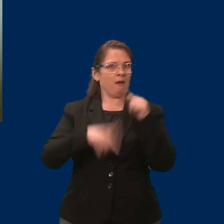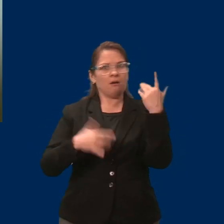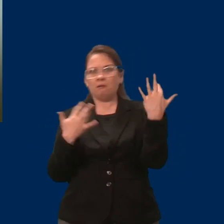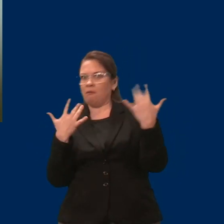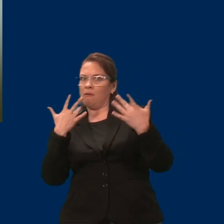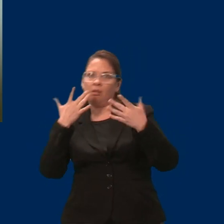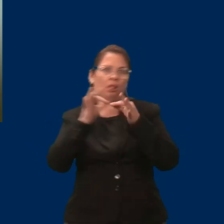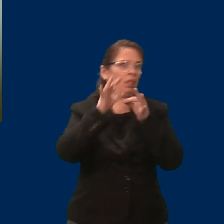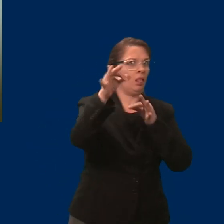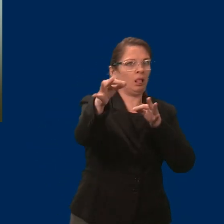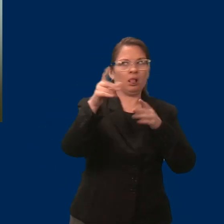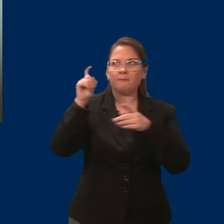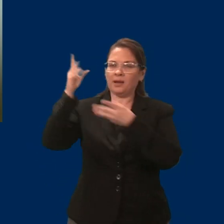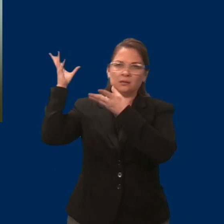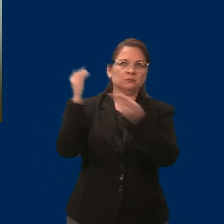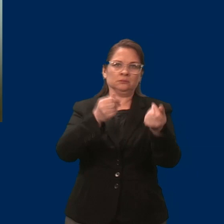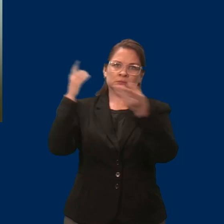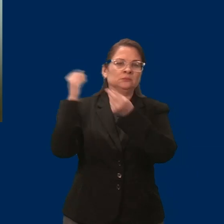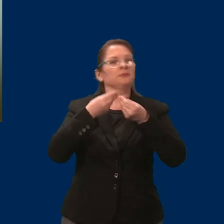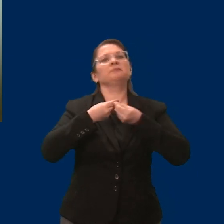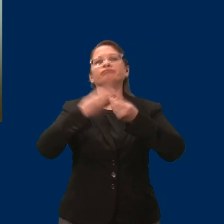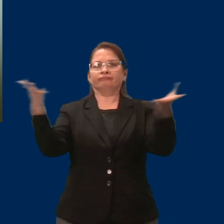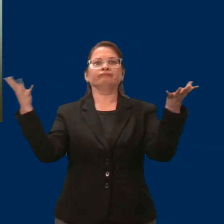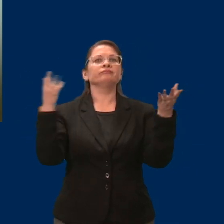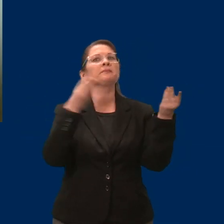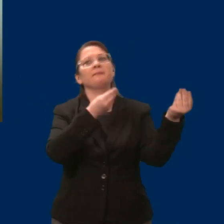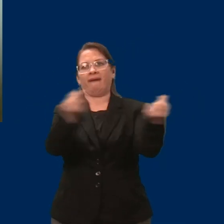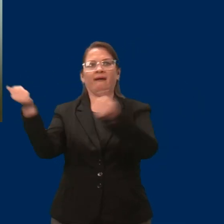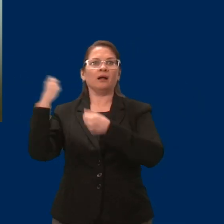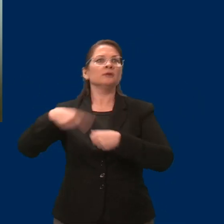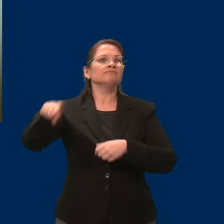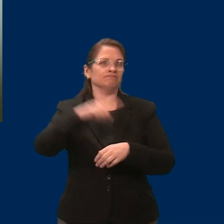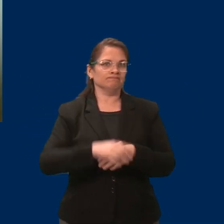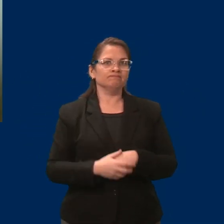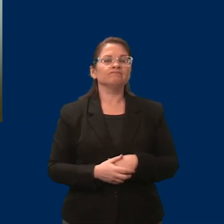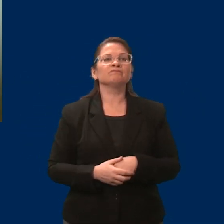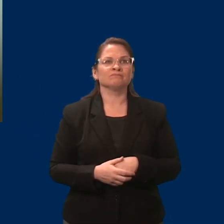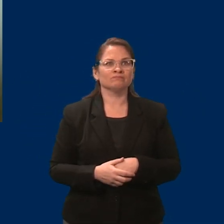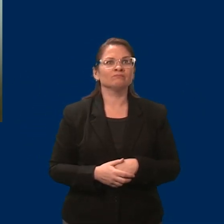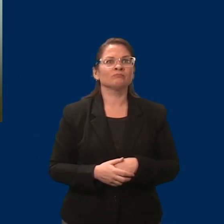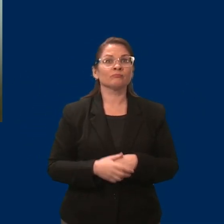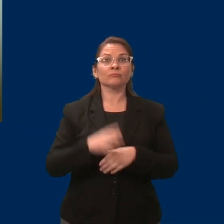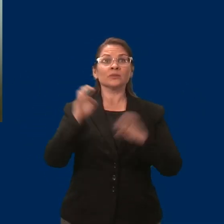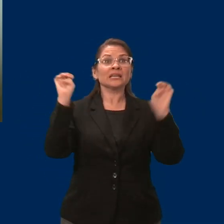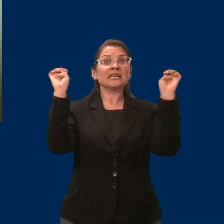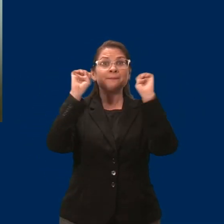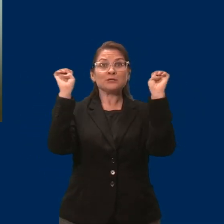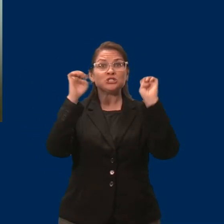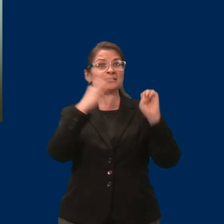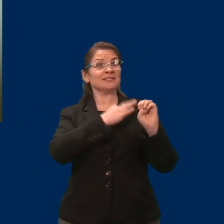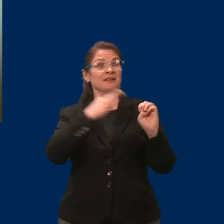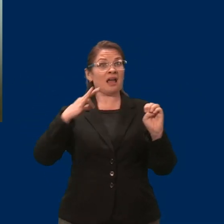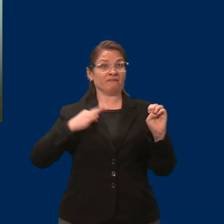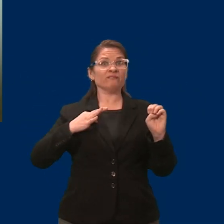And then we also passed an emergency staffing pool. That was a temporary continuation of the emergency